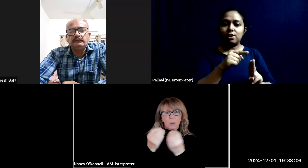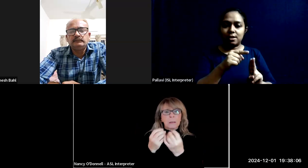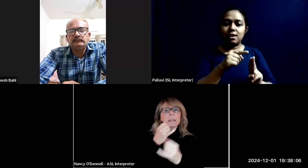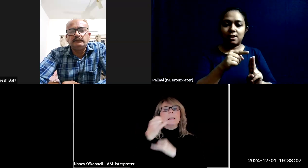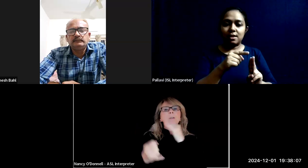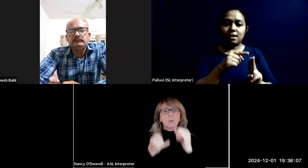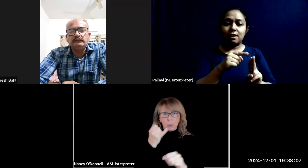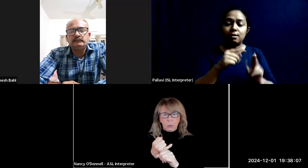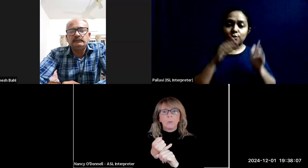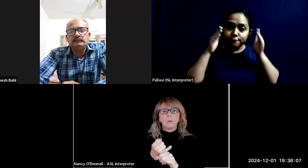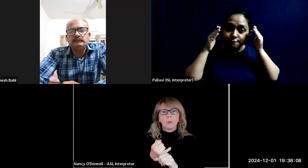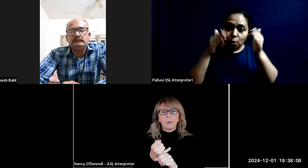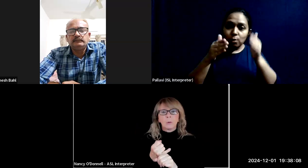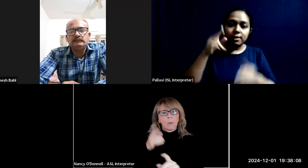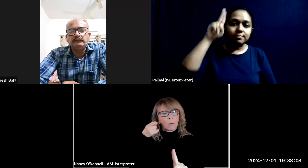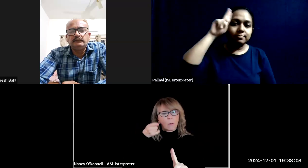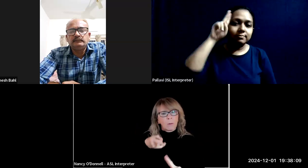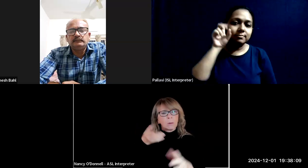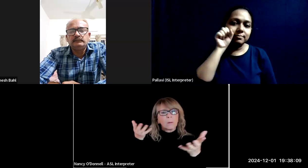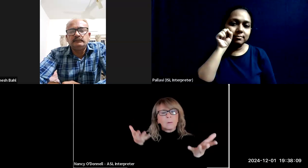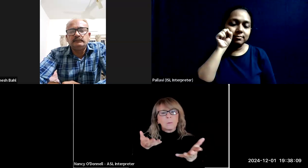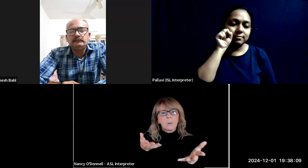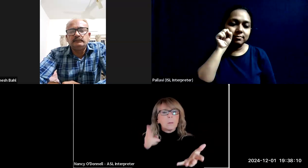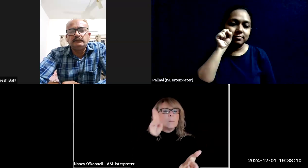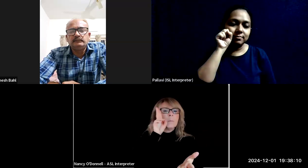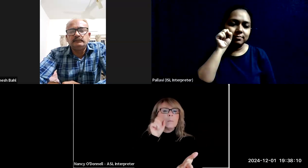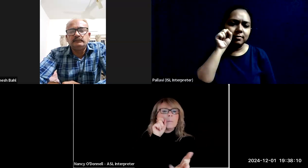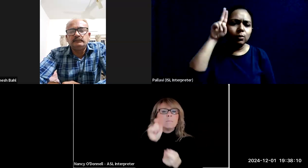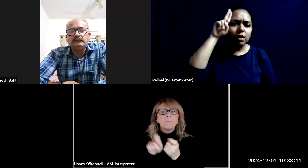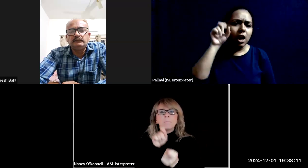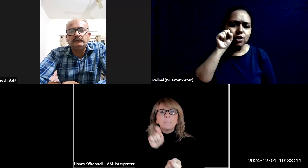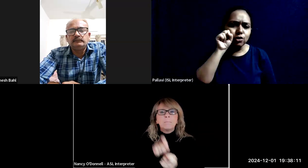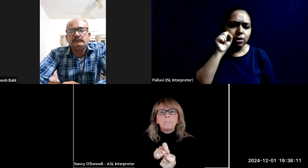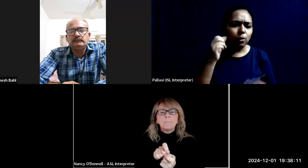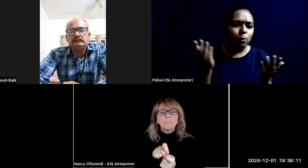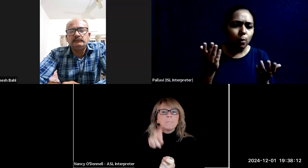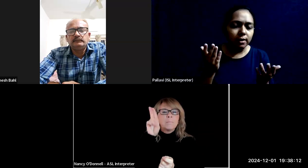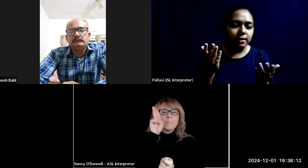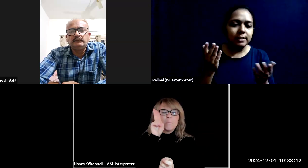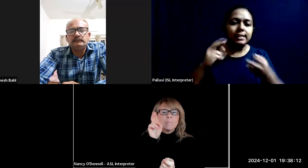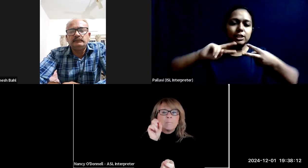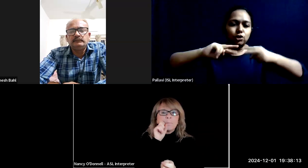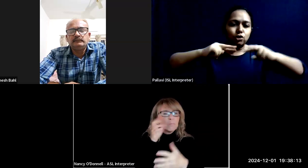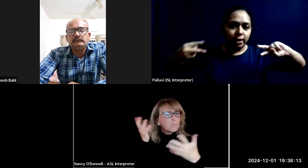Usher syndrome. Usher syndrome is a rare genetic disorder